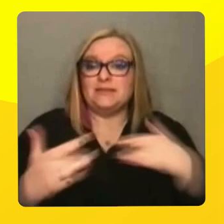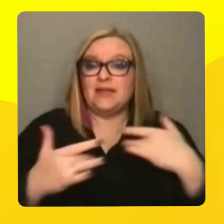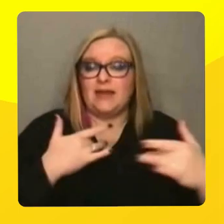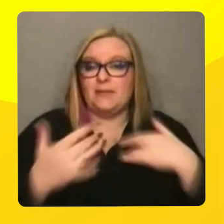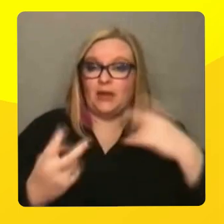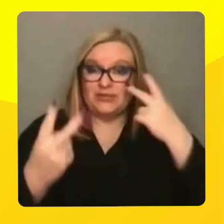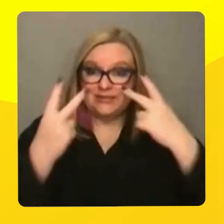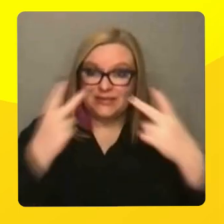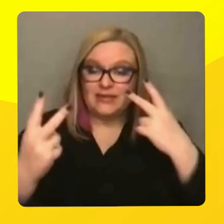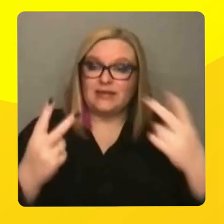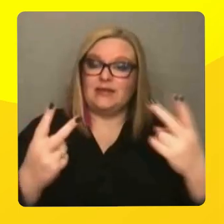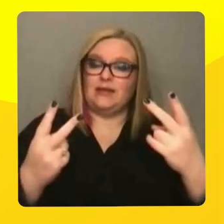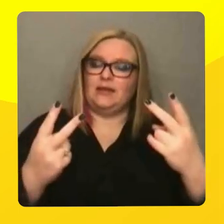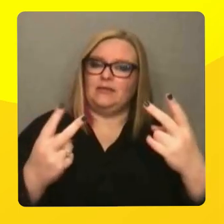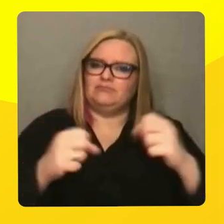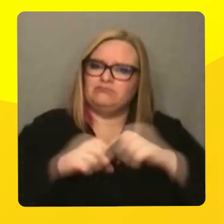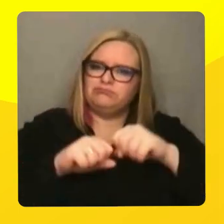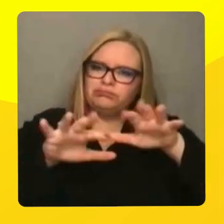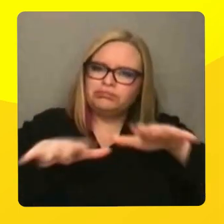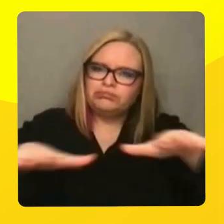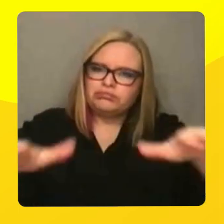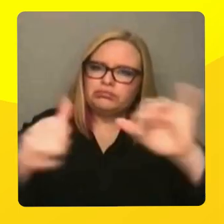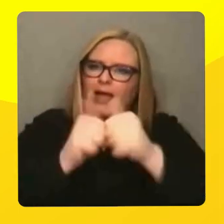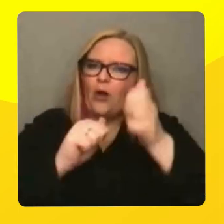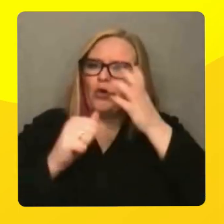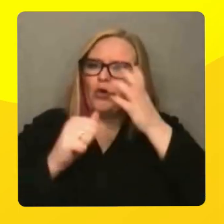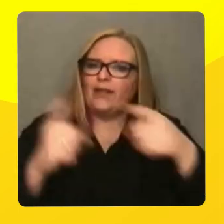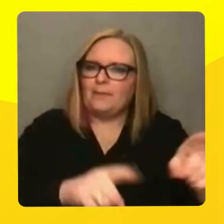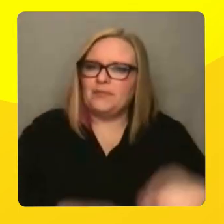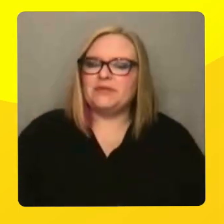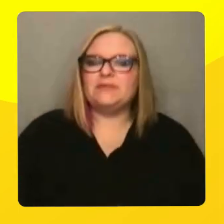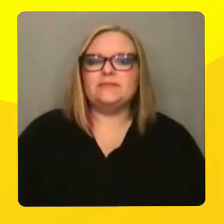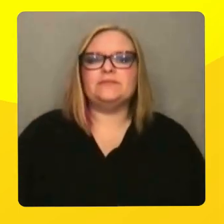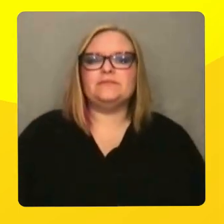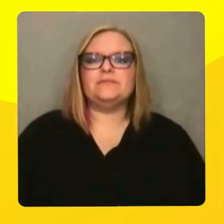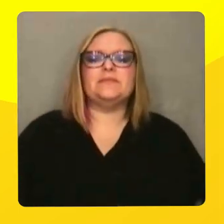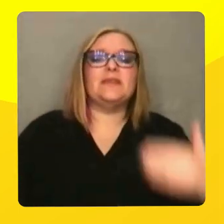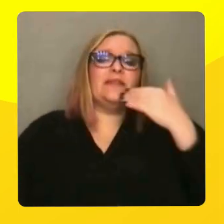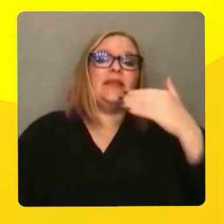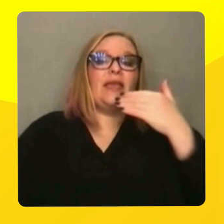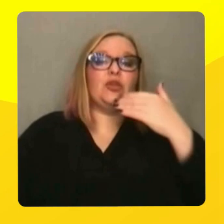the multiplier effect will be taking place. We can't wait for the ripple effect too.